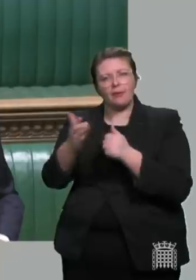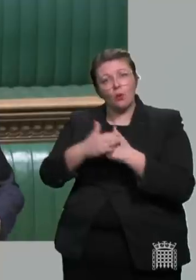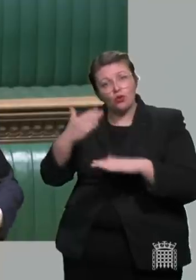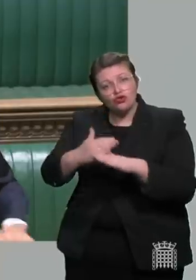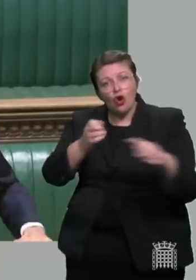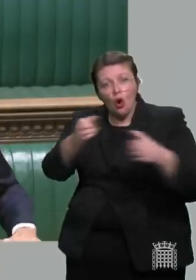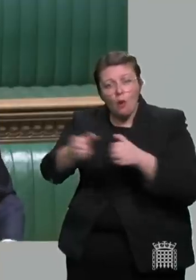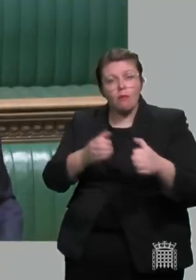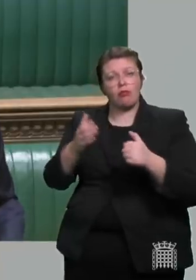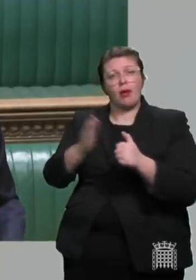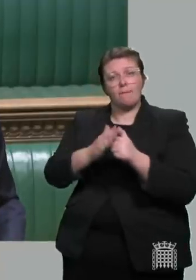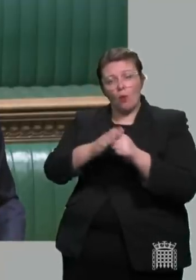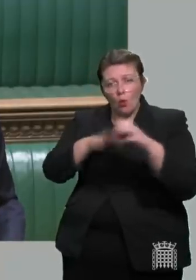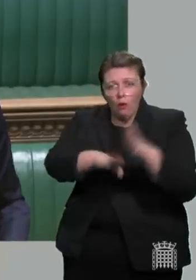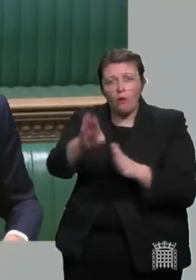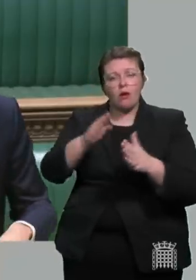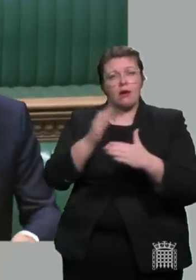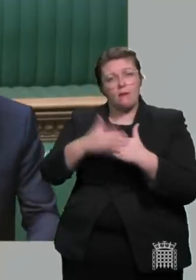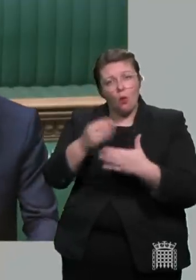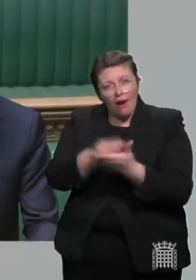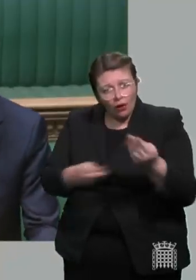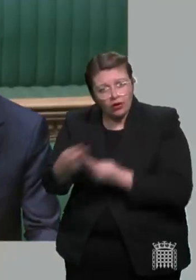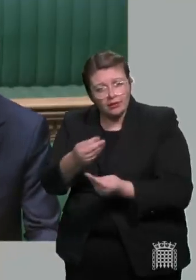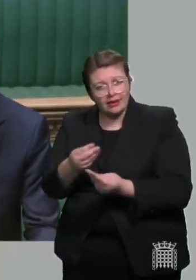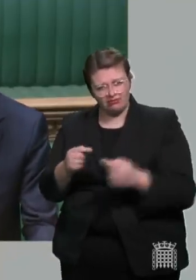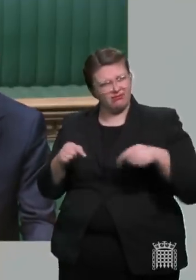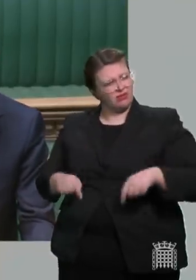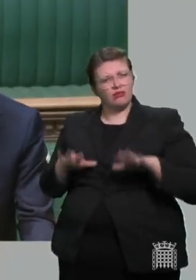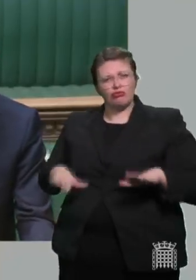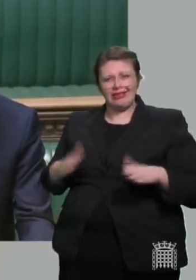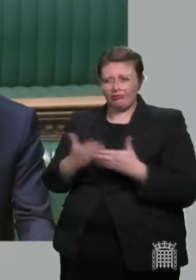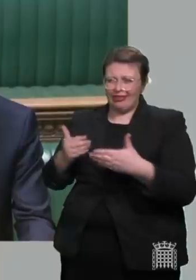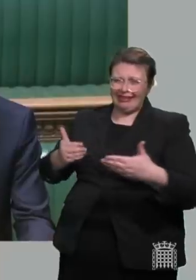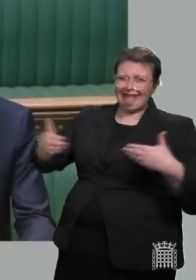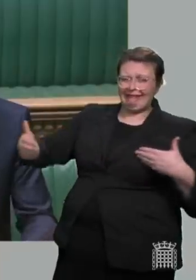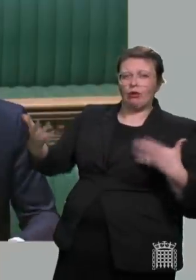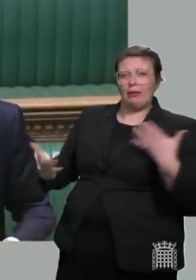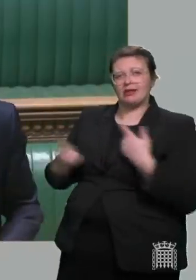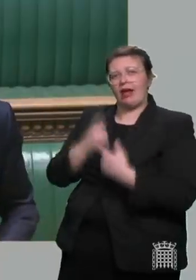For decades we have lagged behind our international peers. Right now,